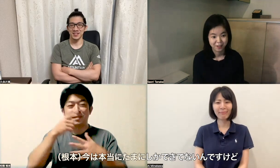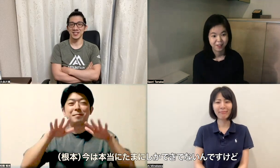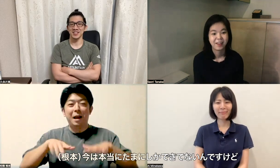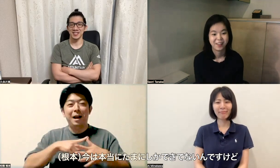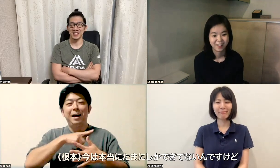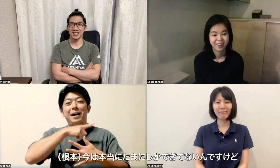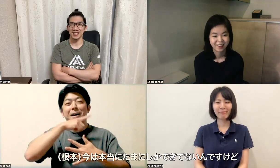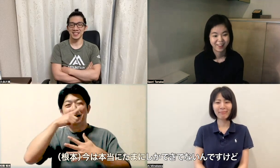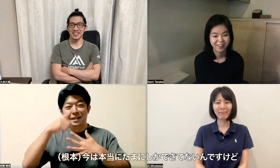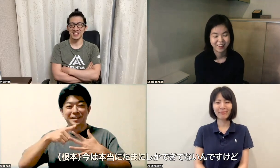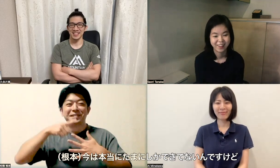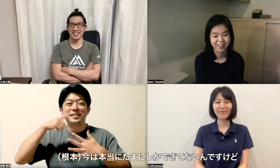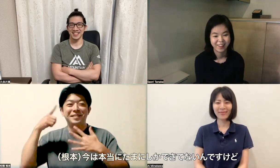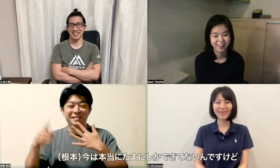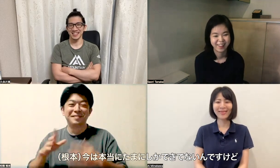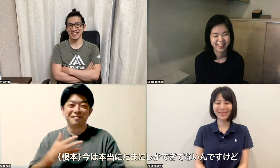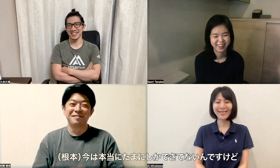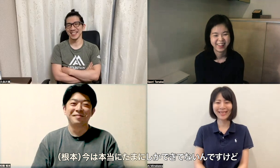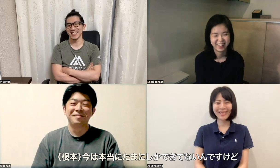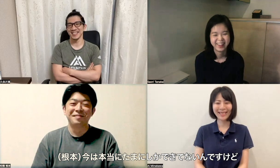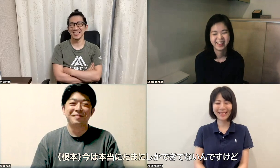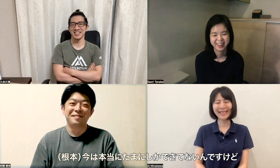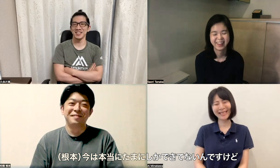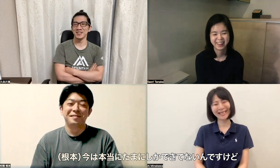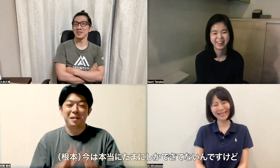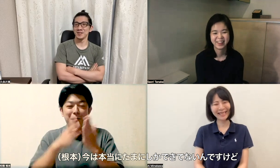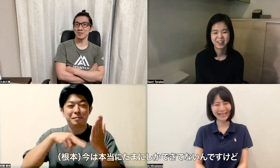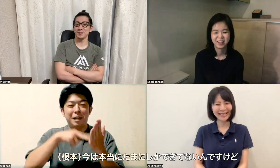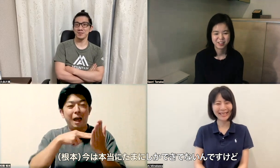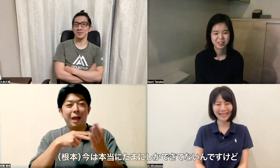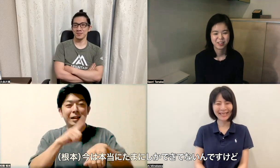(KN) Now I can post it occasionally.